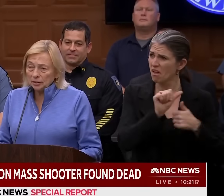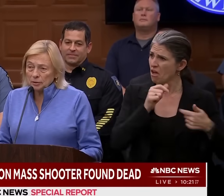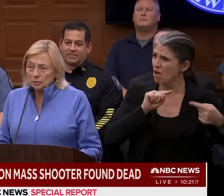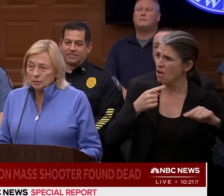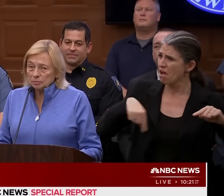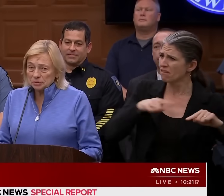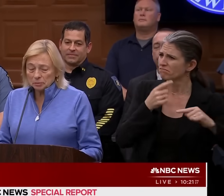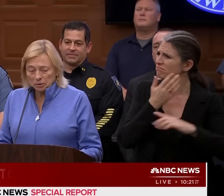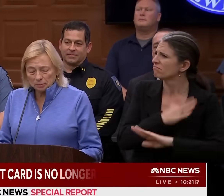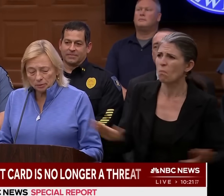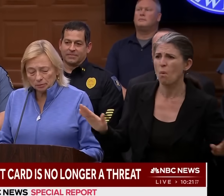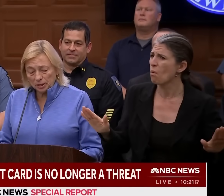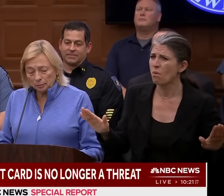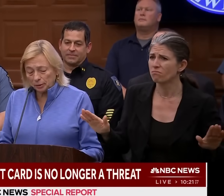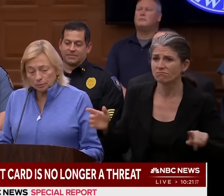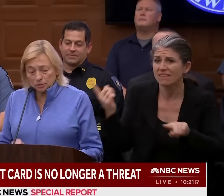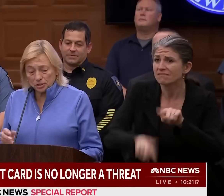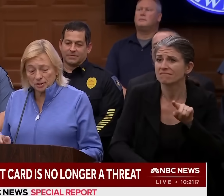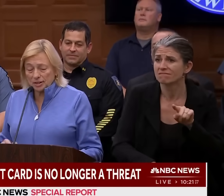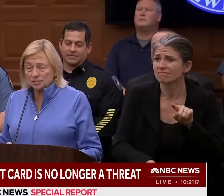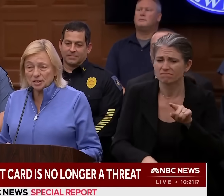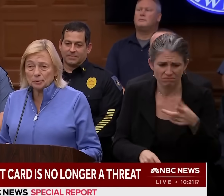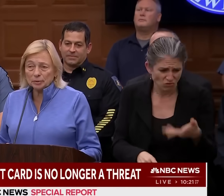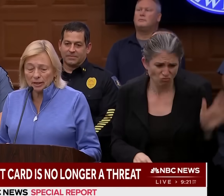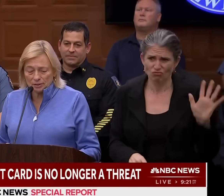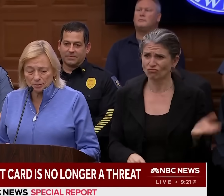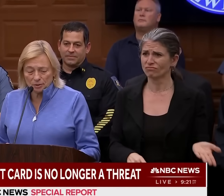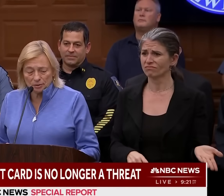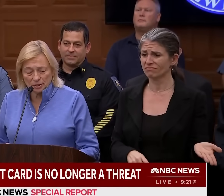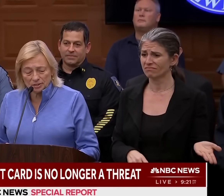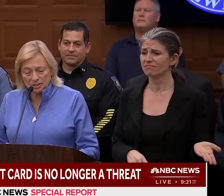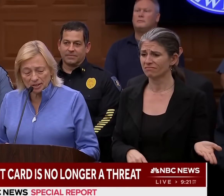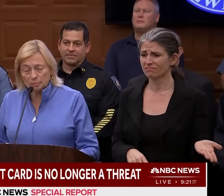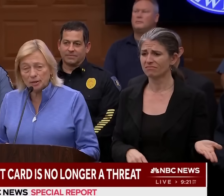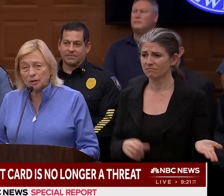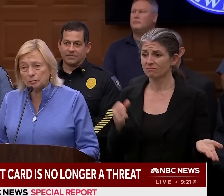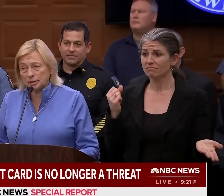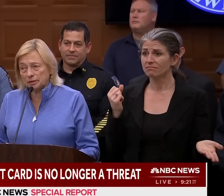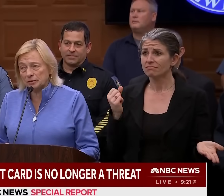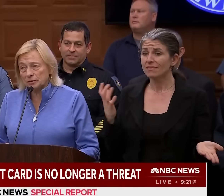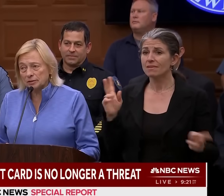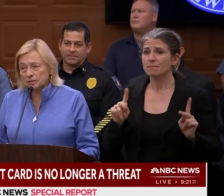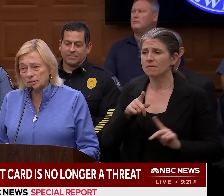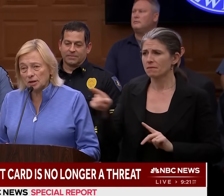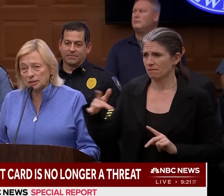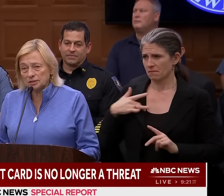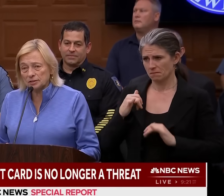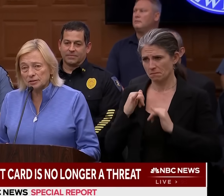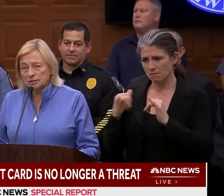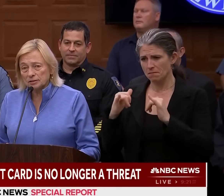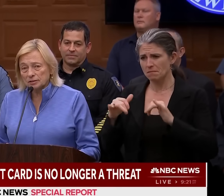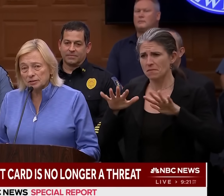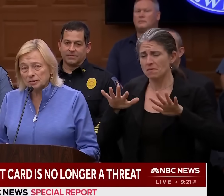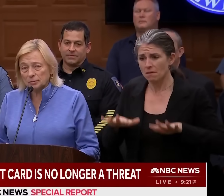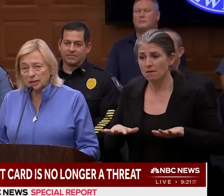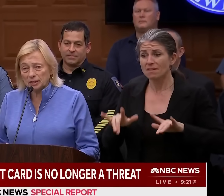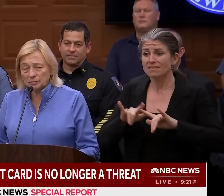KNOWING THAT ROBERT CARD IS NO LONGER A THREAT TO ANYONE. I KNOW THERE ARE SOME PEOPLE, MANY PEOPLE WHO SHARE THAT